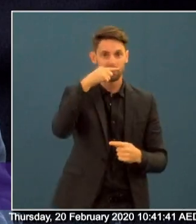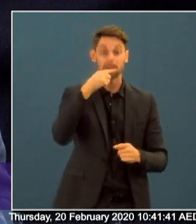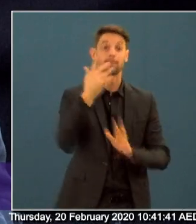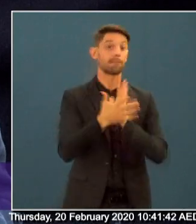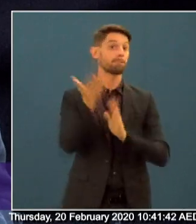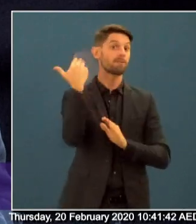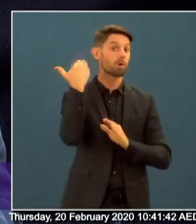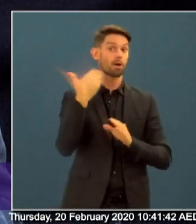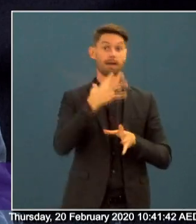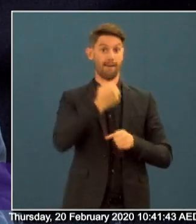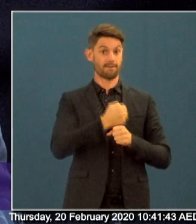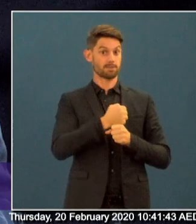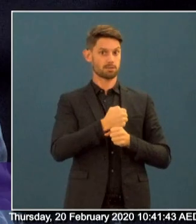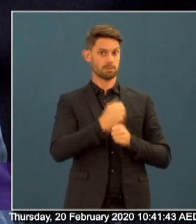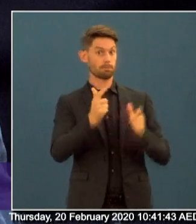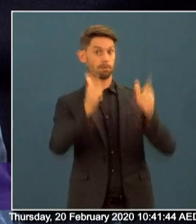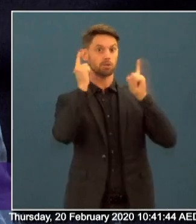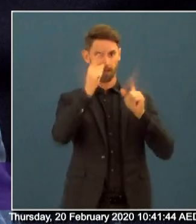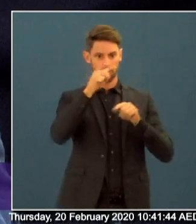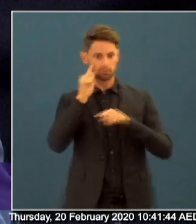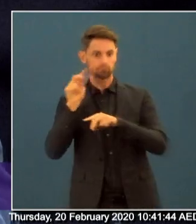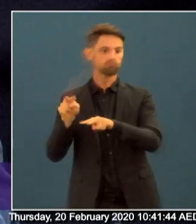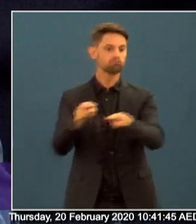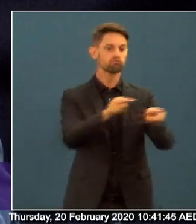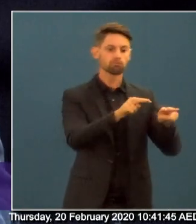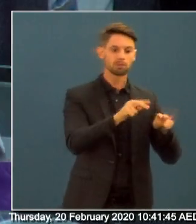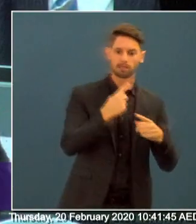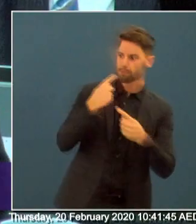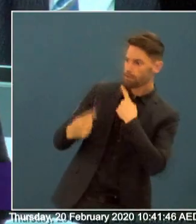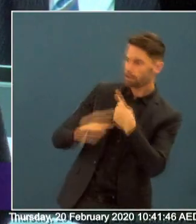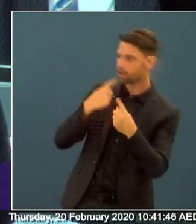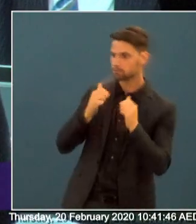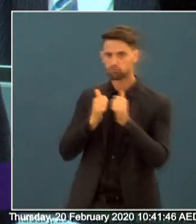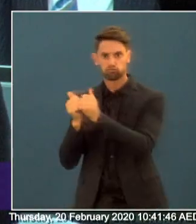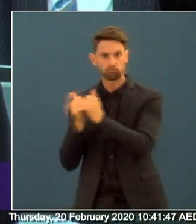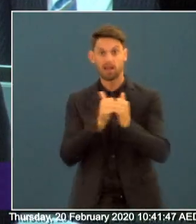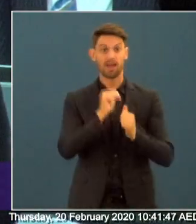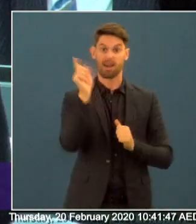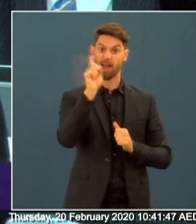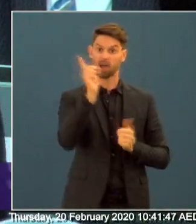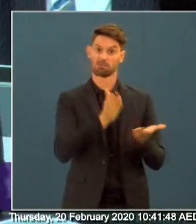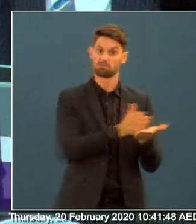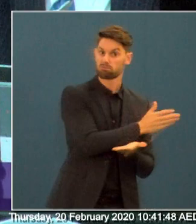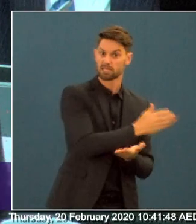of the services are now missing. All right. And, in terms of the concern about the lack of preparedness,